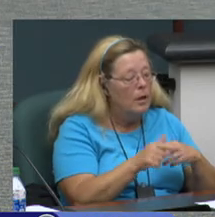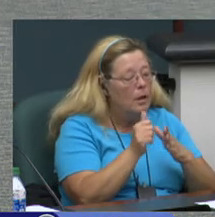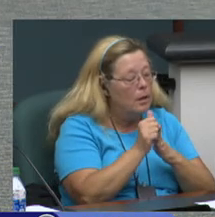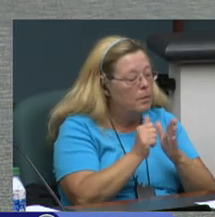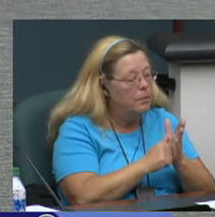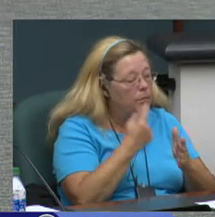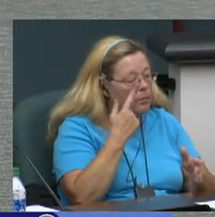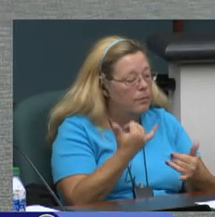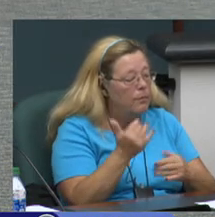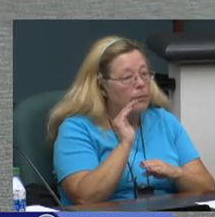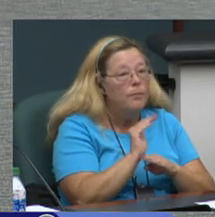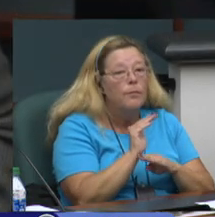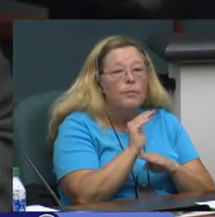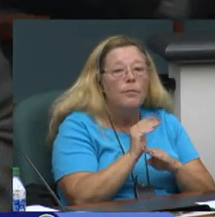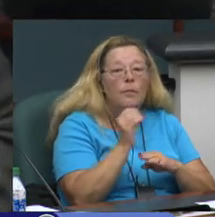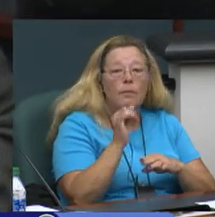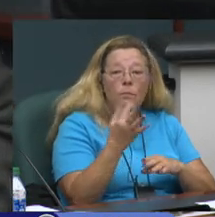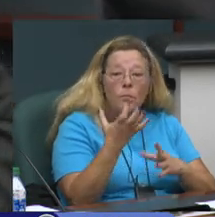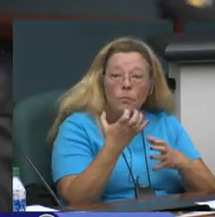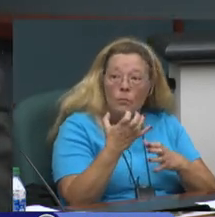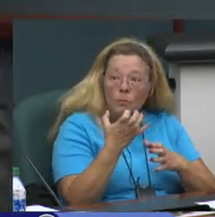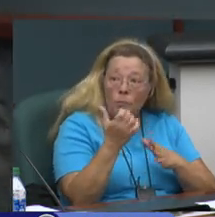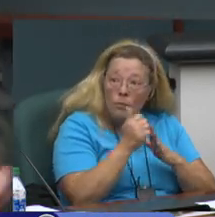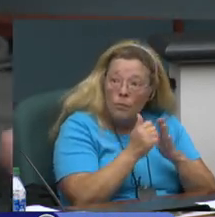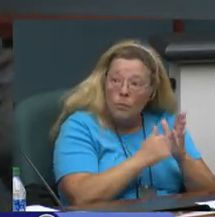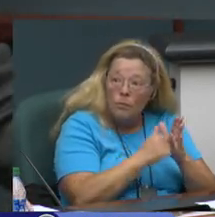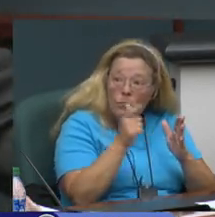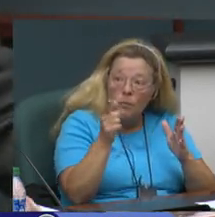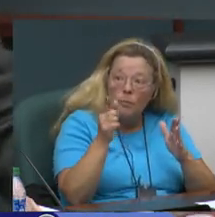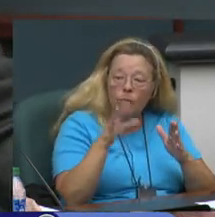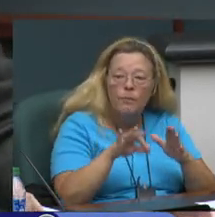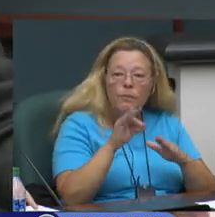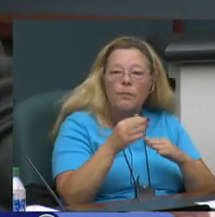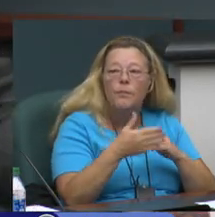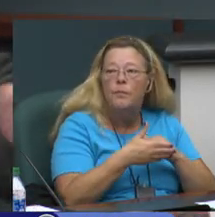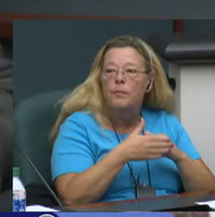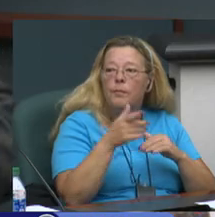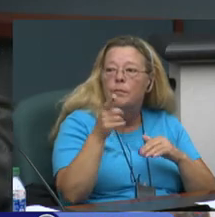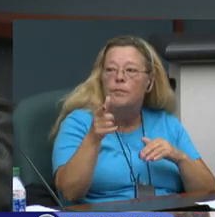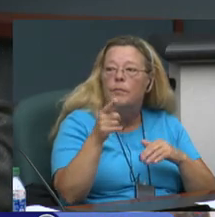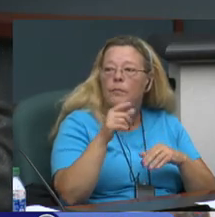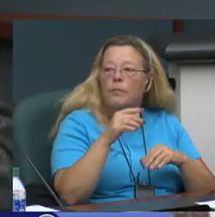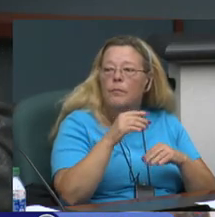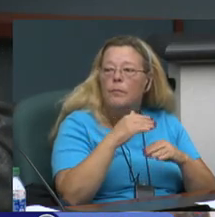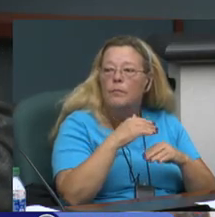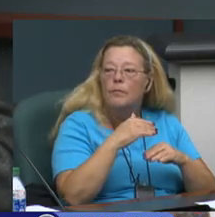evening and if you'd like an agenda you may find it beside the clerk we will